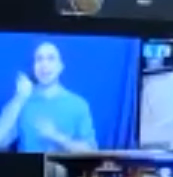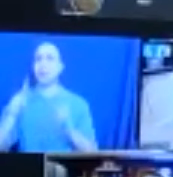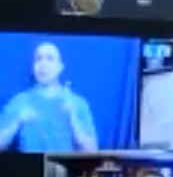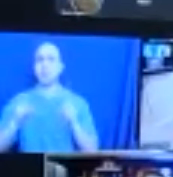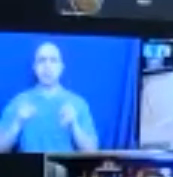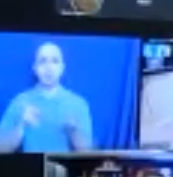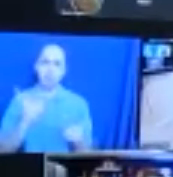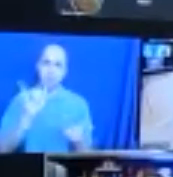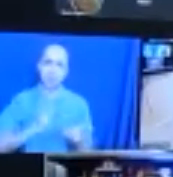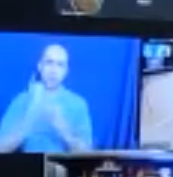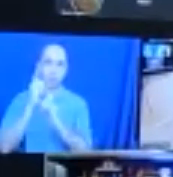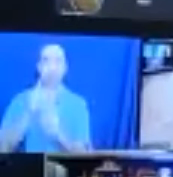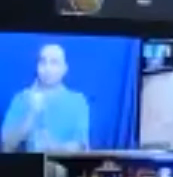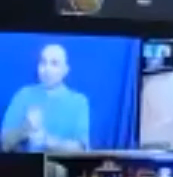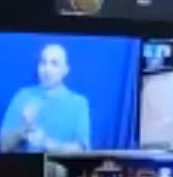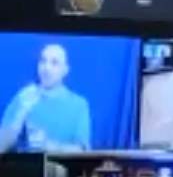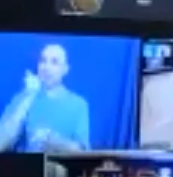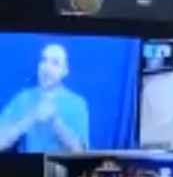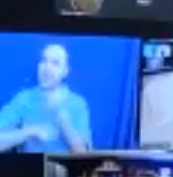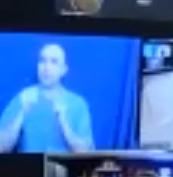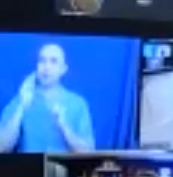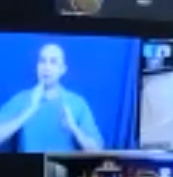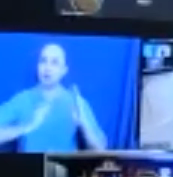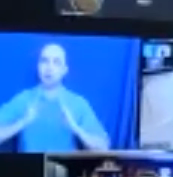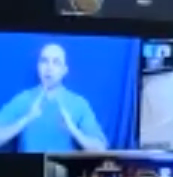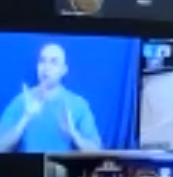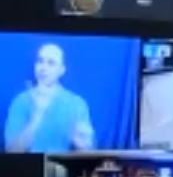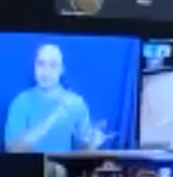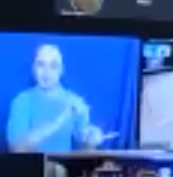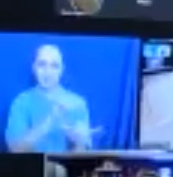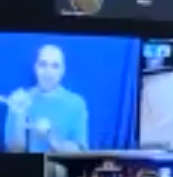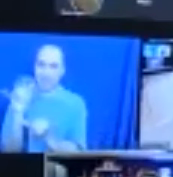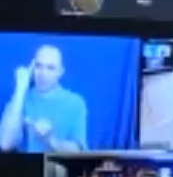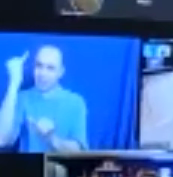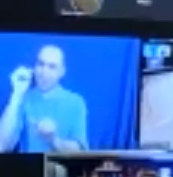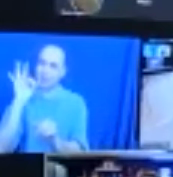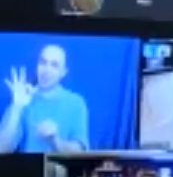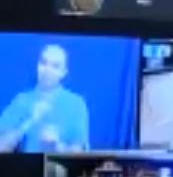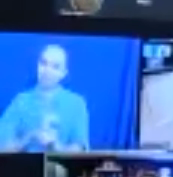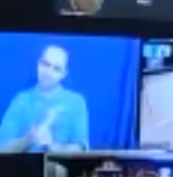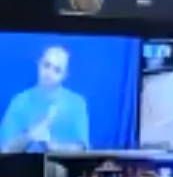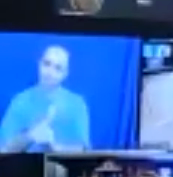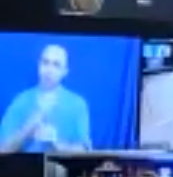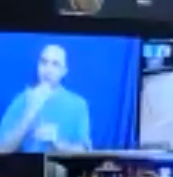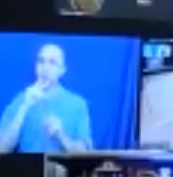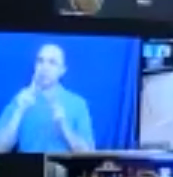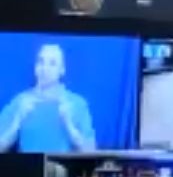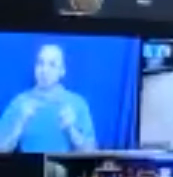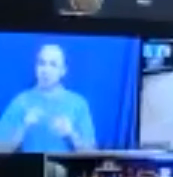EVERY MARTIAL ART IS LIKE THAT. THERE'S A LEGACY AND A CULTURE THAT I THINK IS IMPORTANT FOR